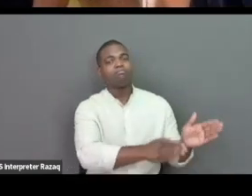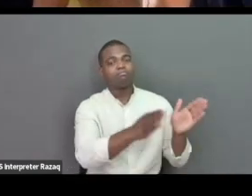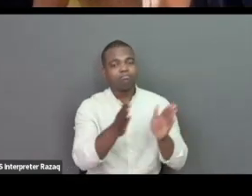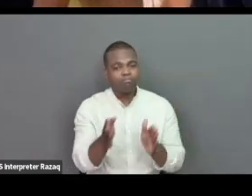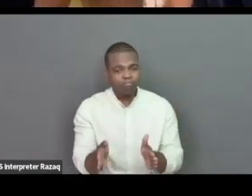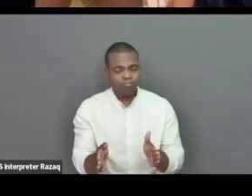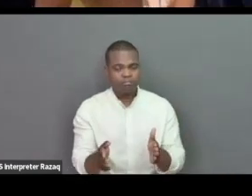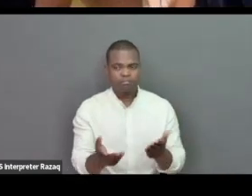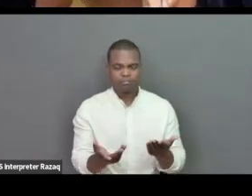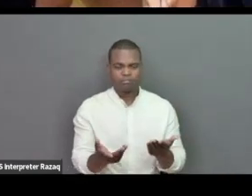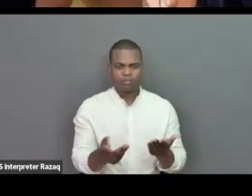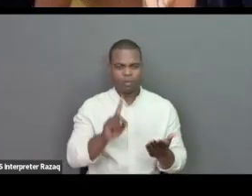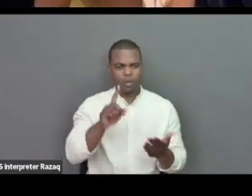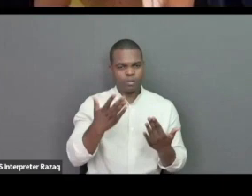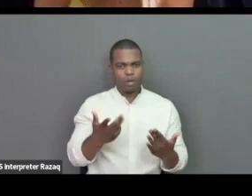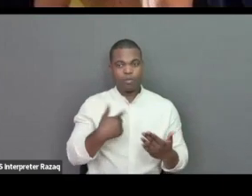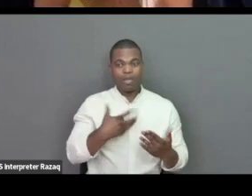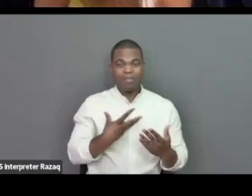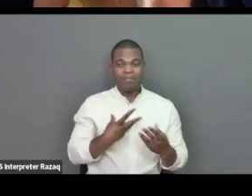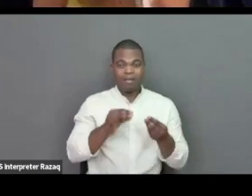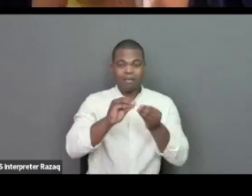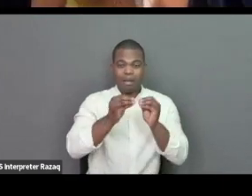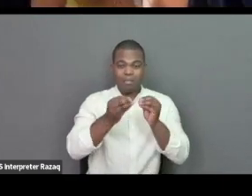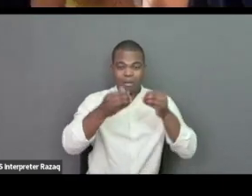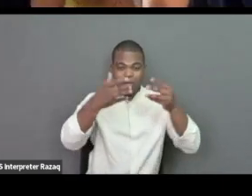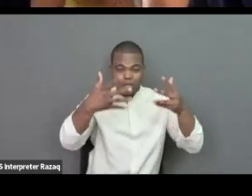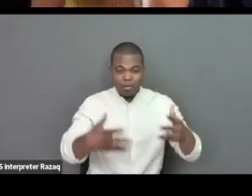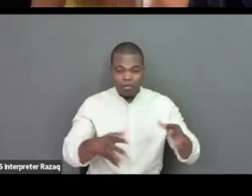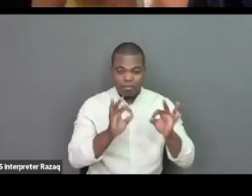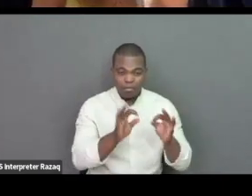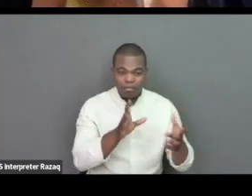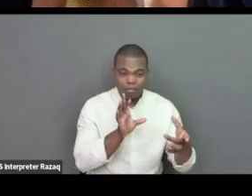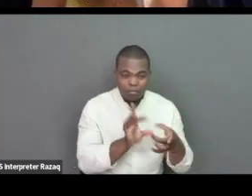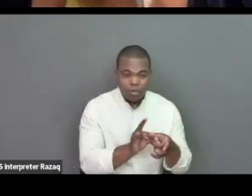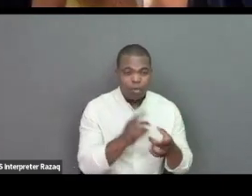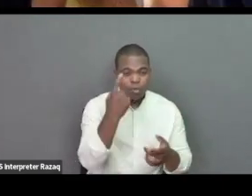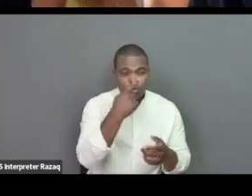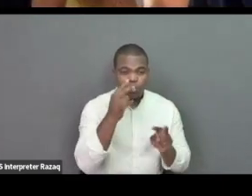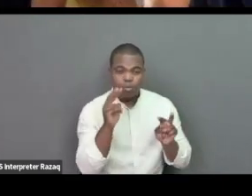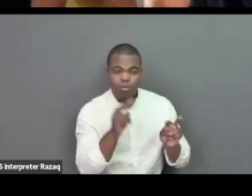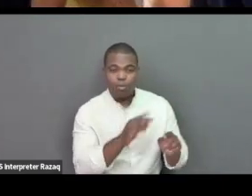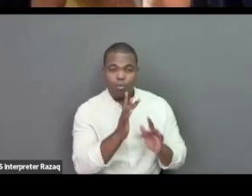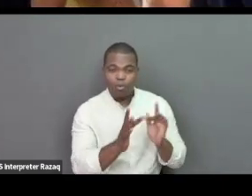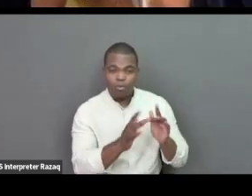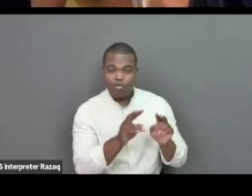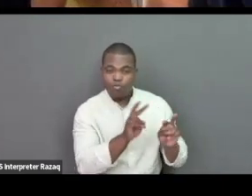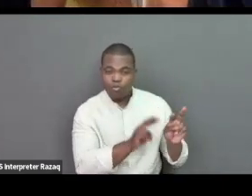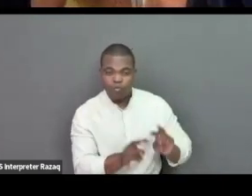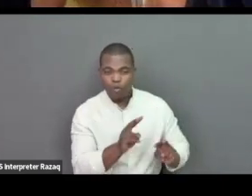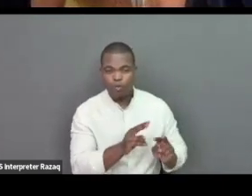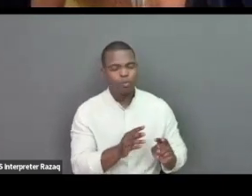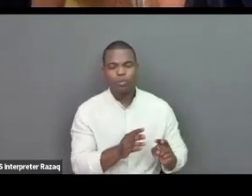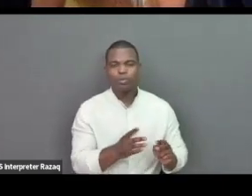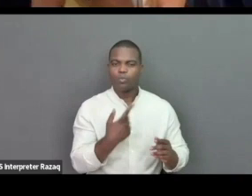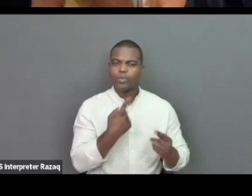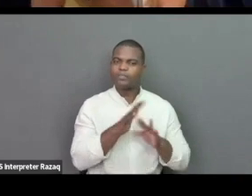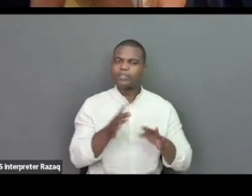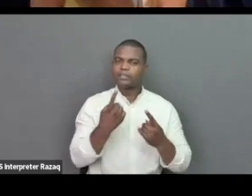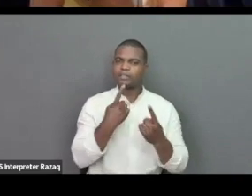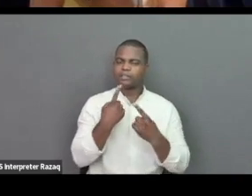the feedback provided to the public sector bodies because that is not part of the reporting. So, unfortunately, there is no data on this.